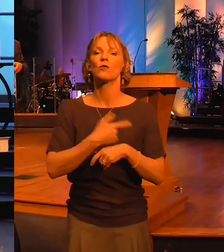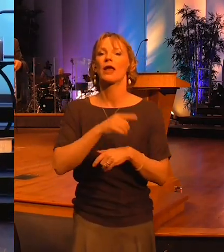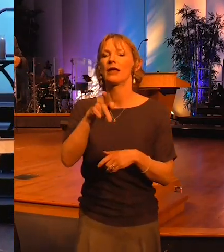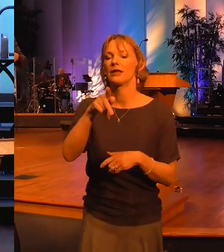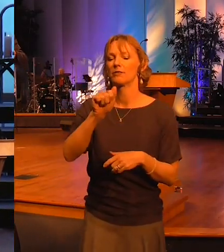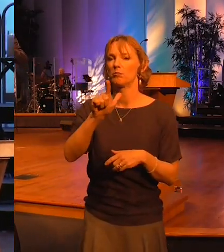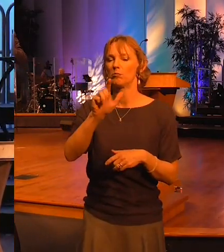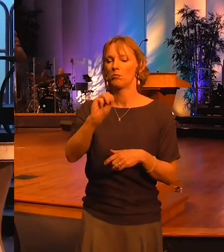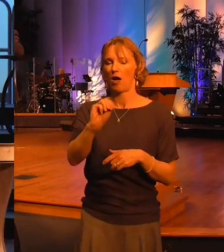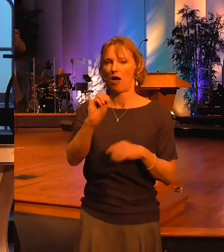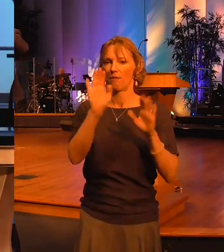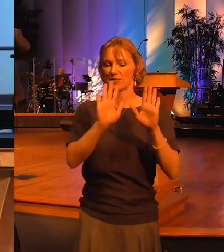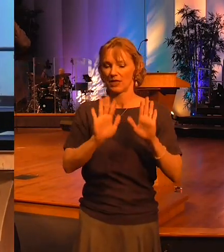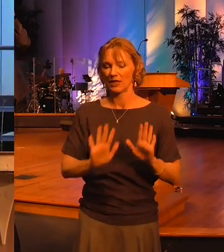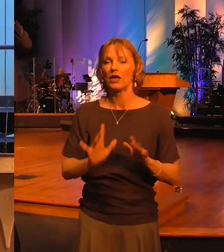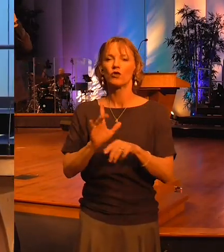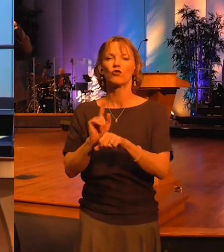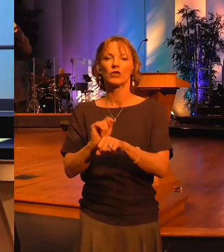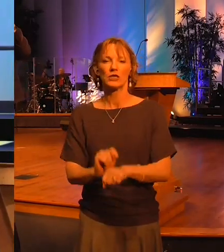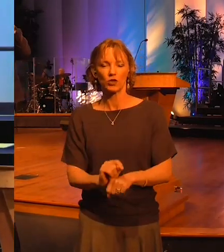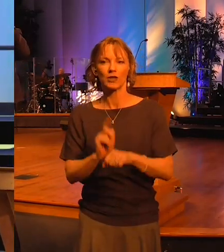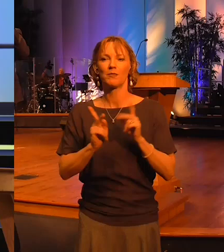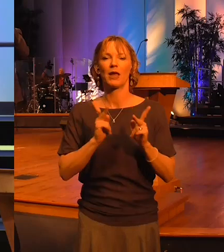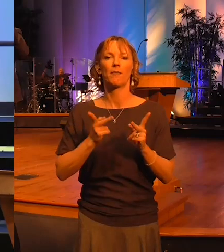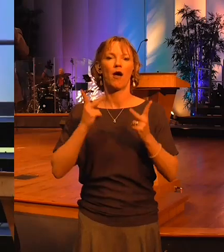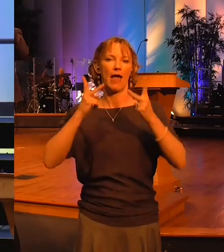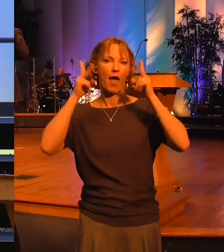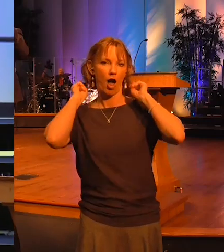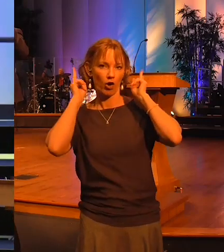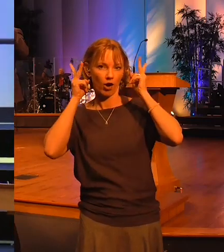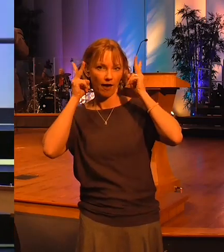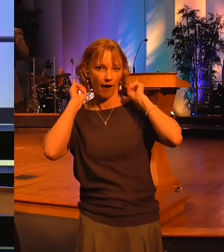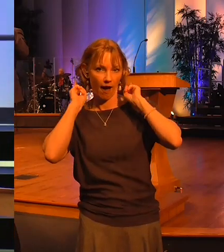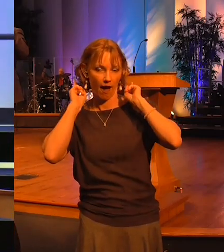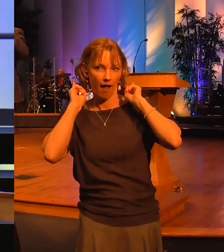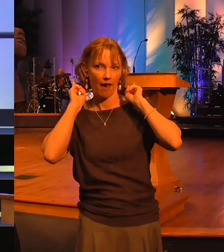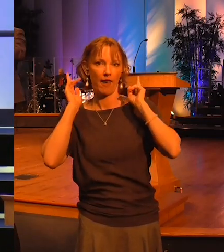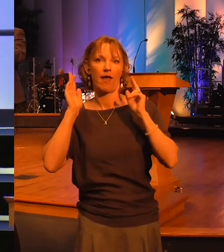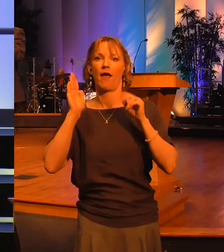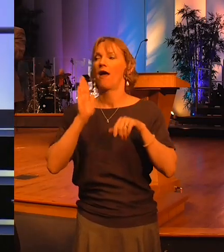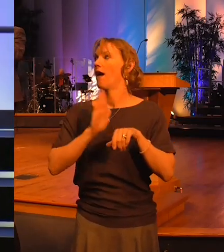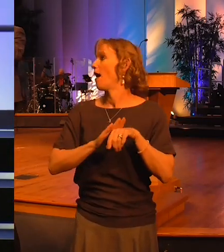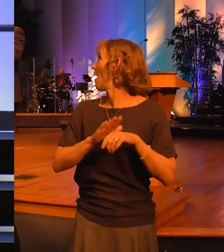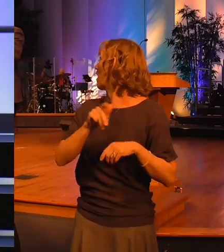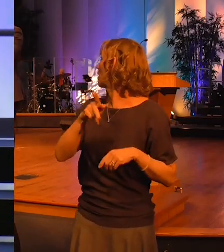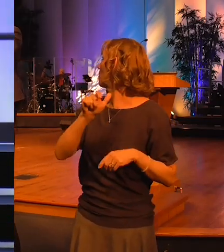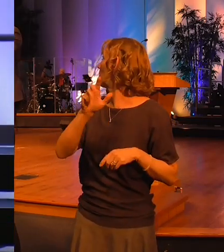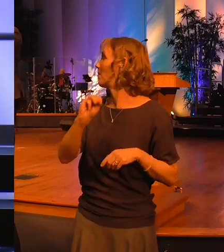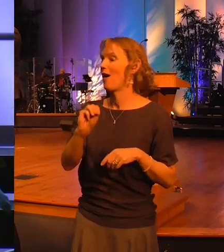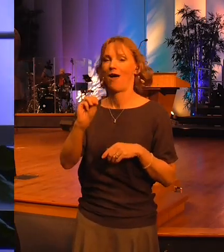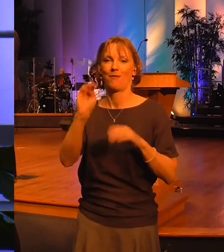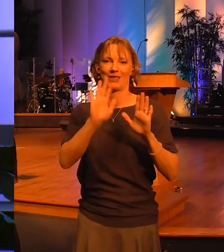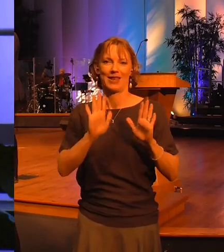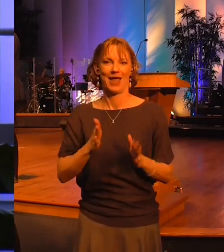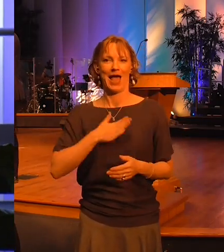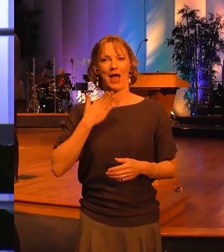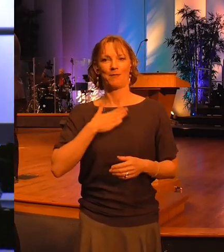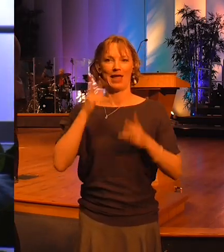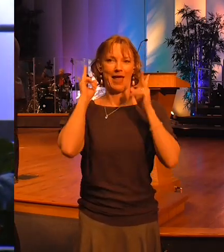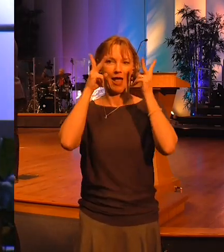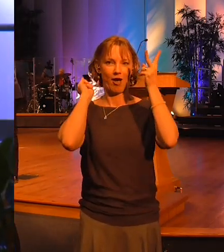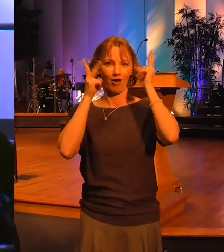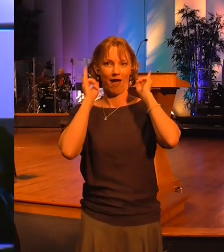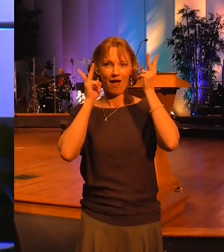so traditionally people get a haircut on Palm Sunday so happy haircut and uh I've got Maddie